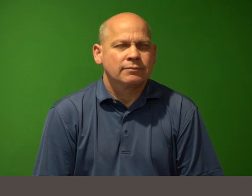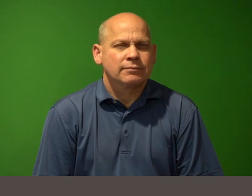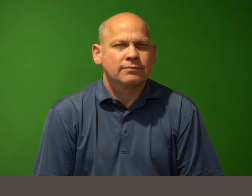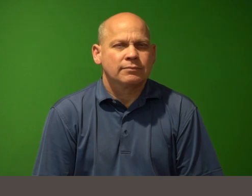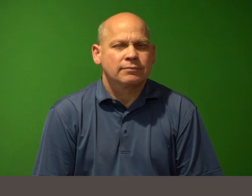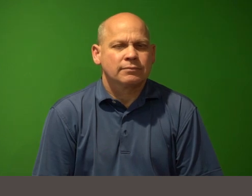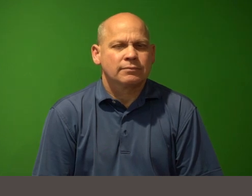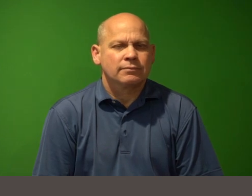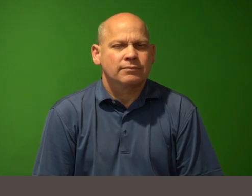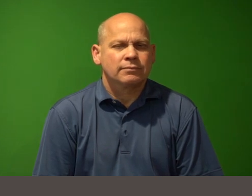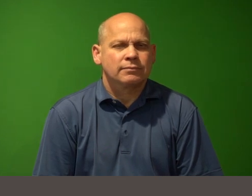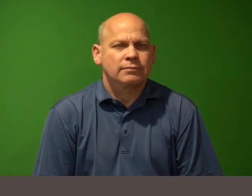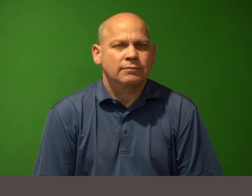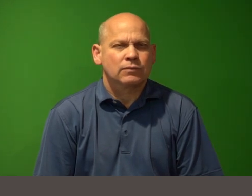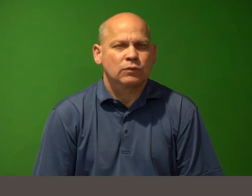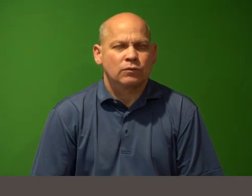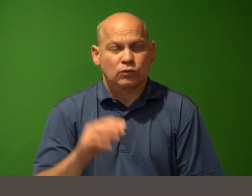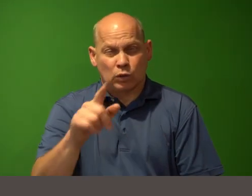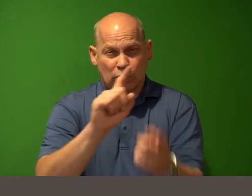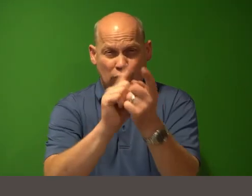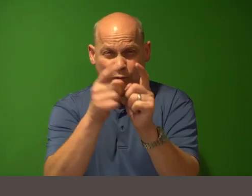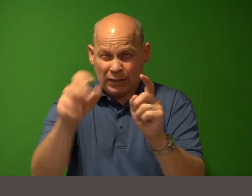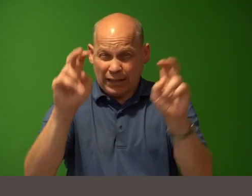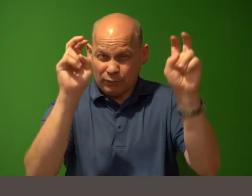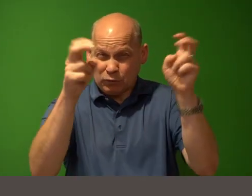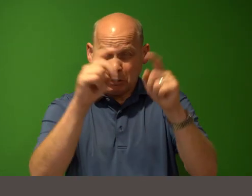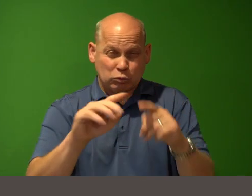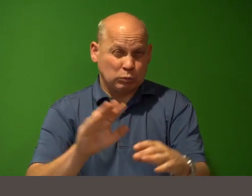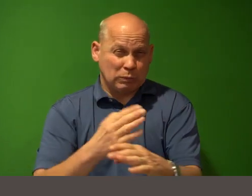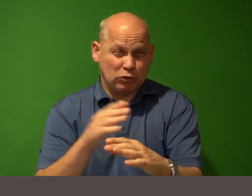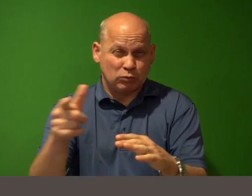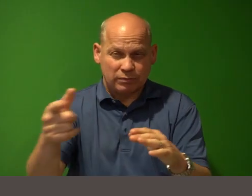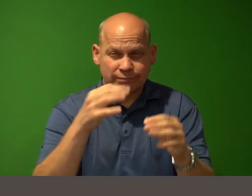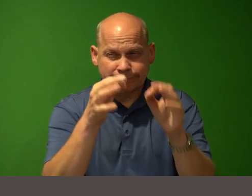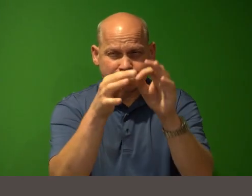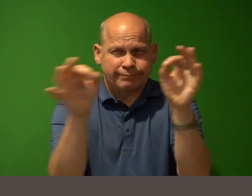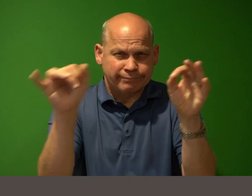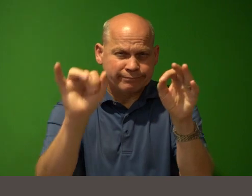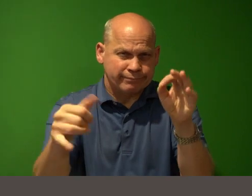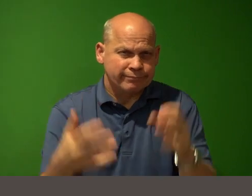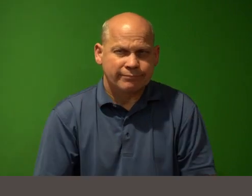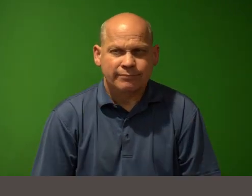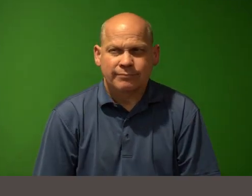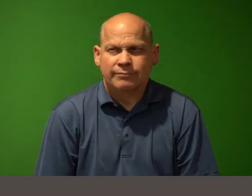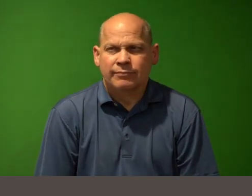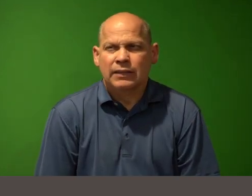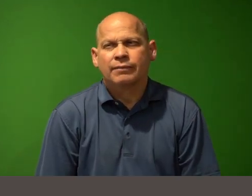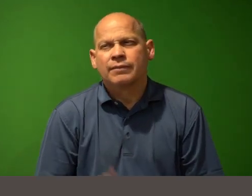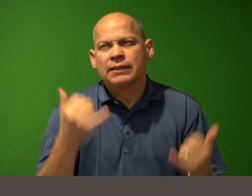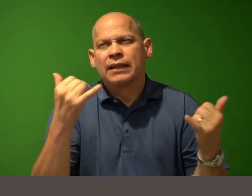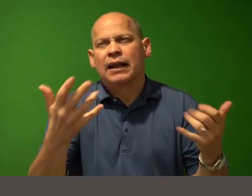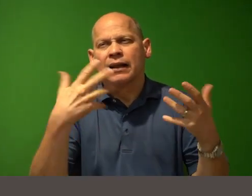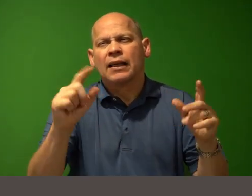So, I converted this phrase into music. Now, let's turn energy into music.